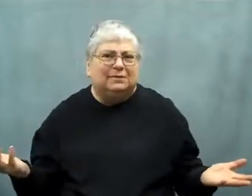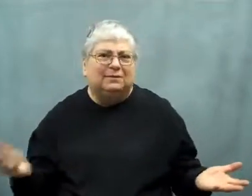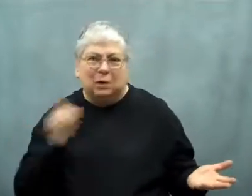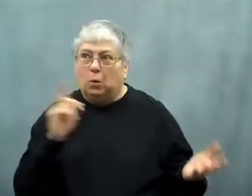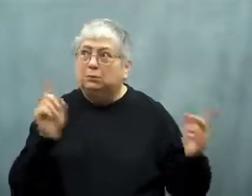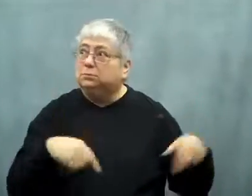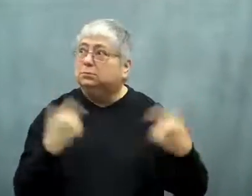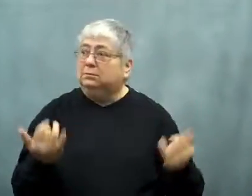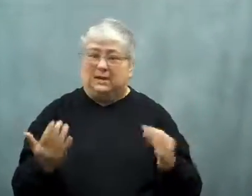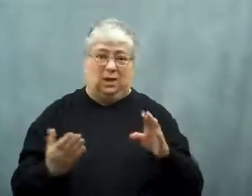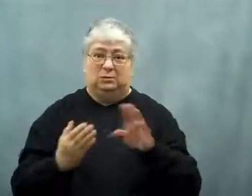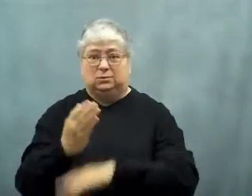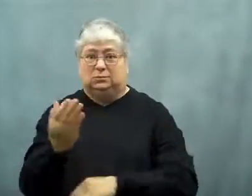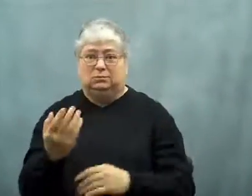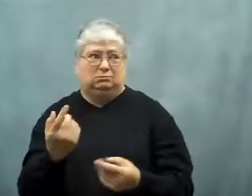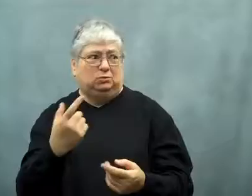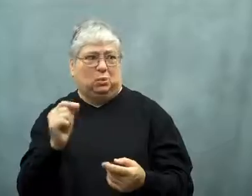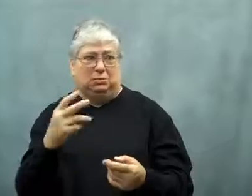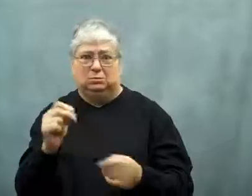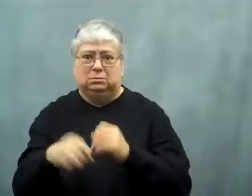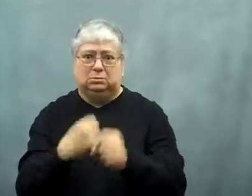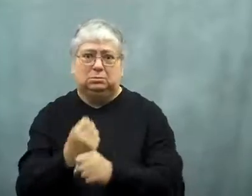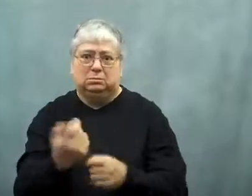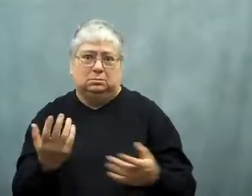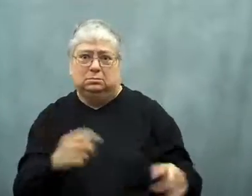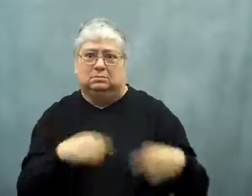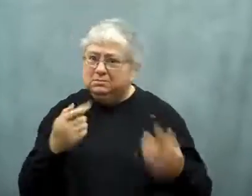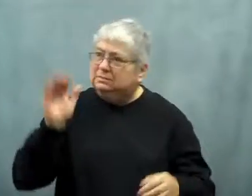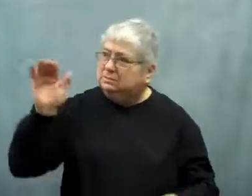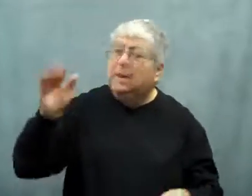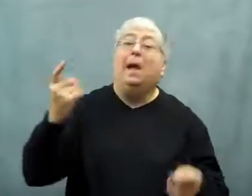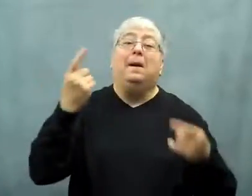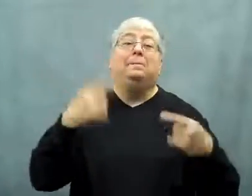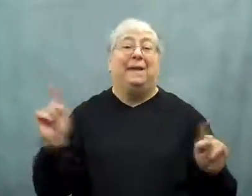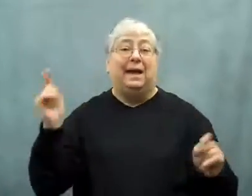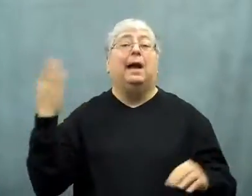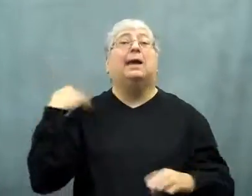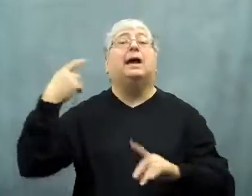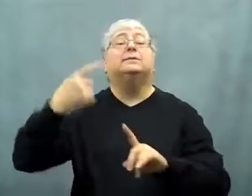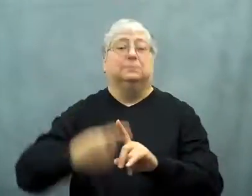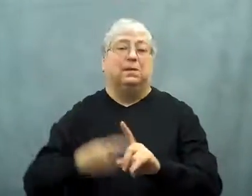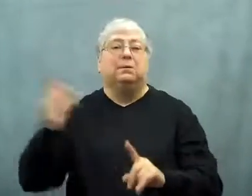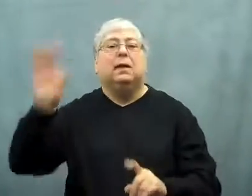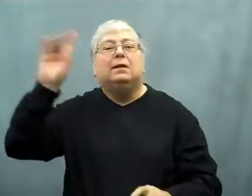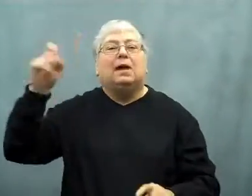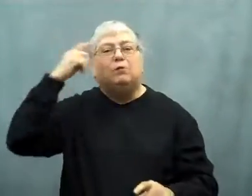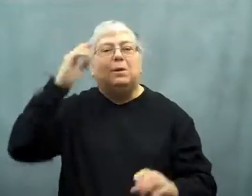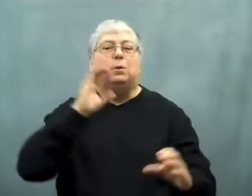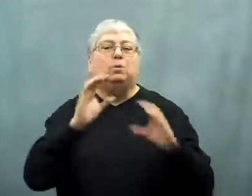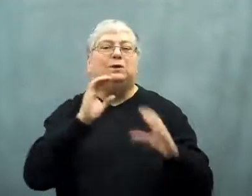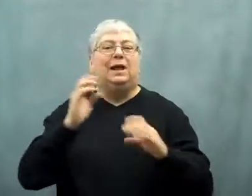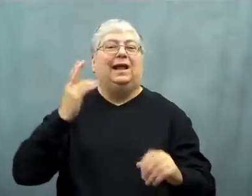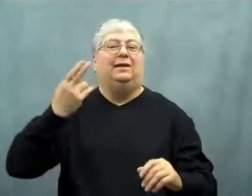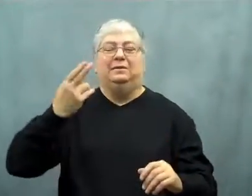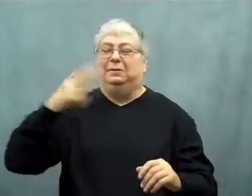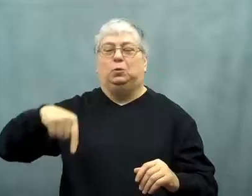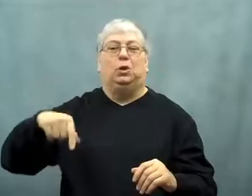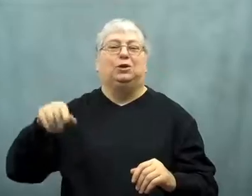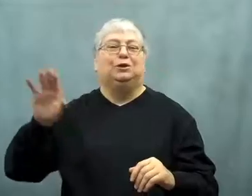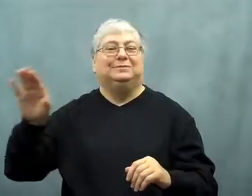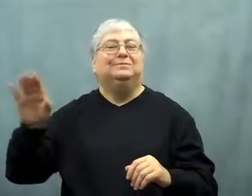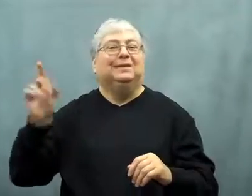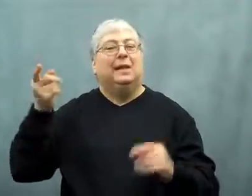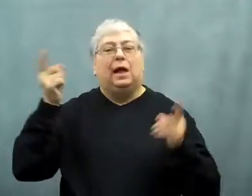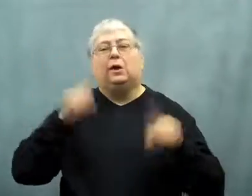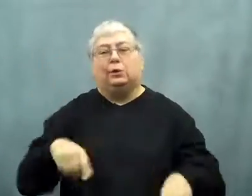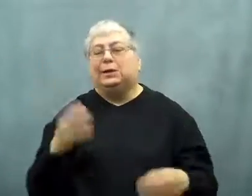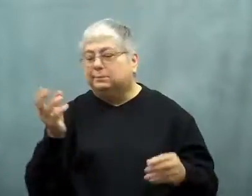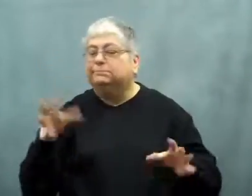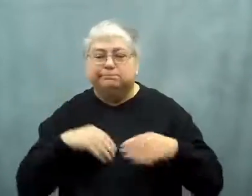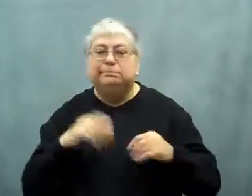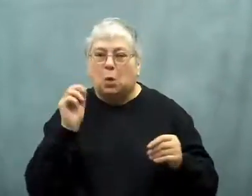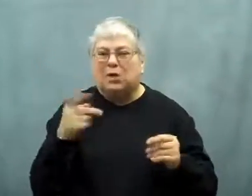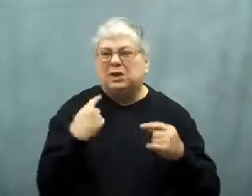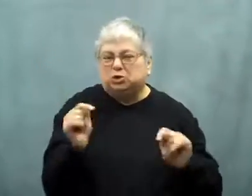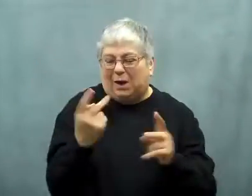It had been 20 to 30 some odd years.